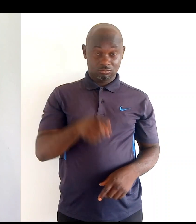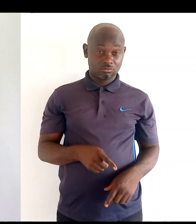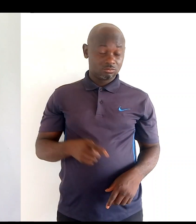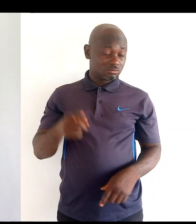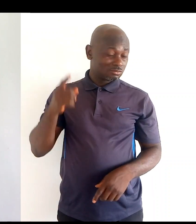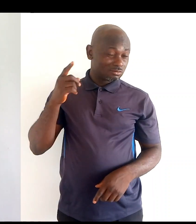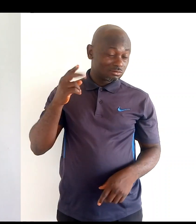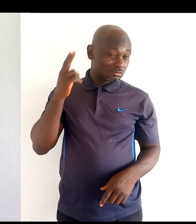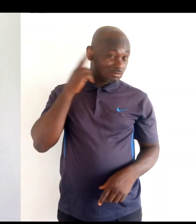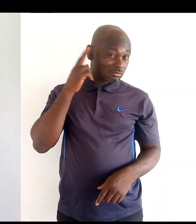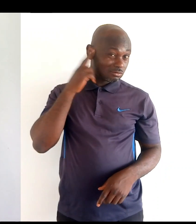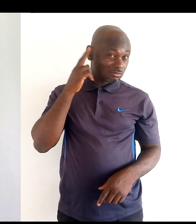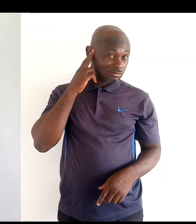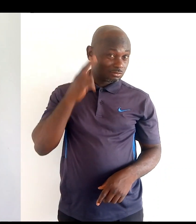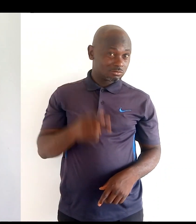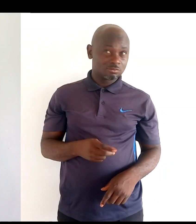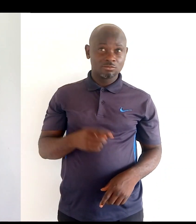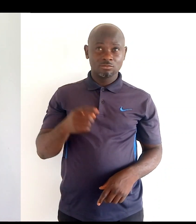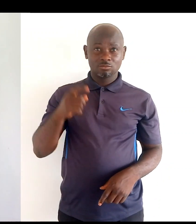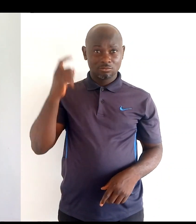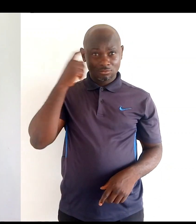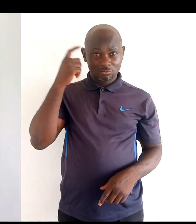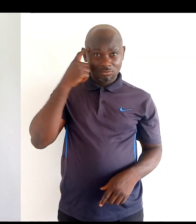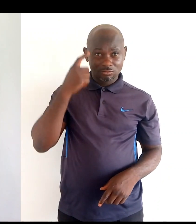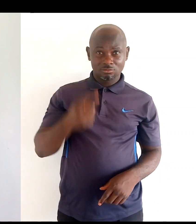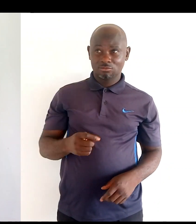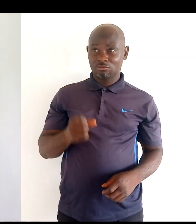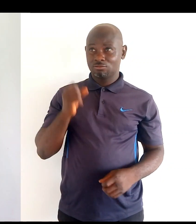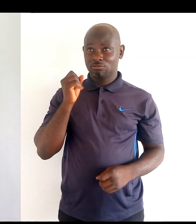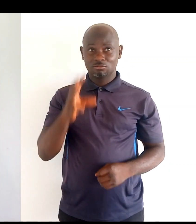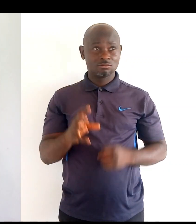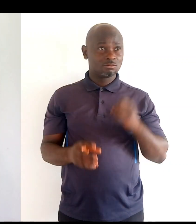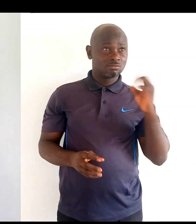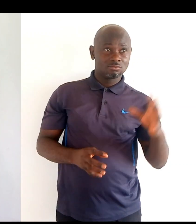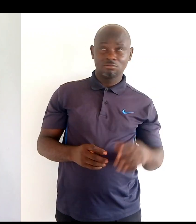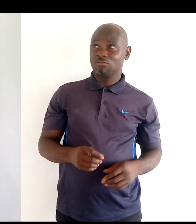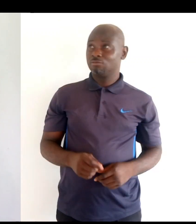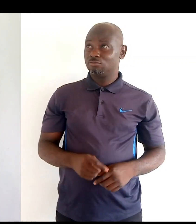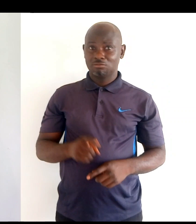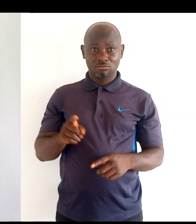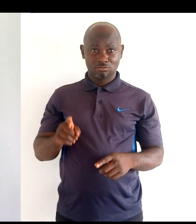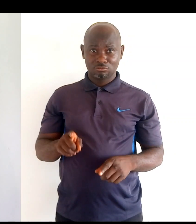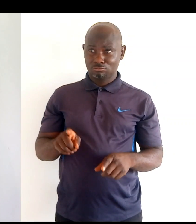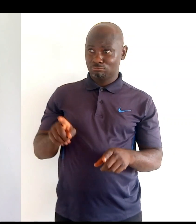them, developing materials for them, and making sure that there are trained interpreters,